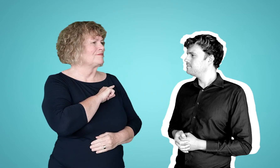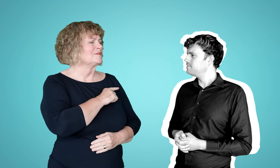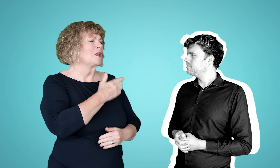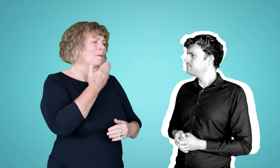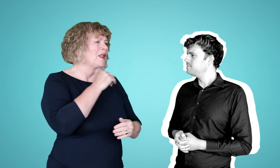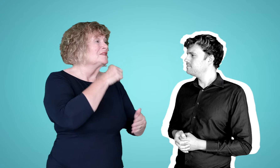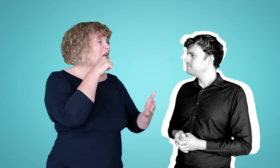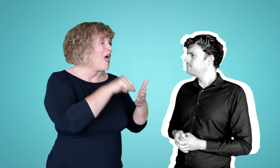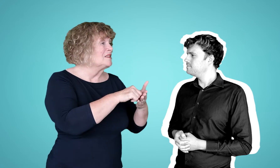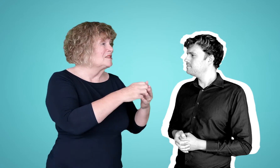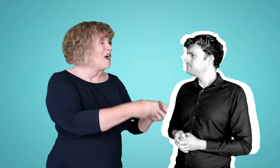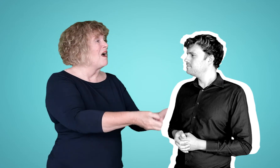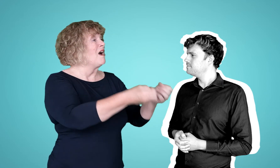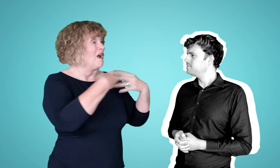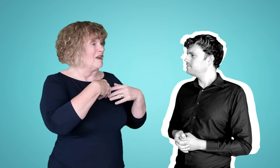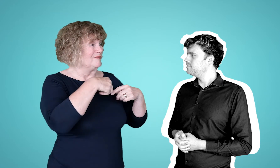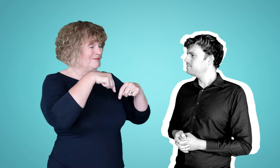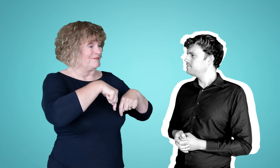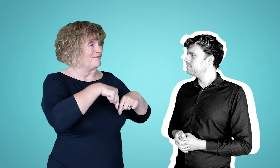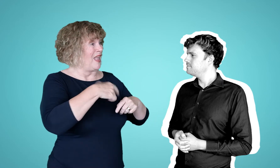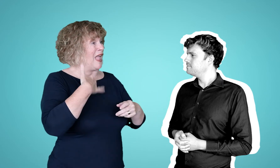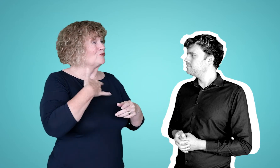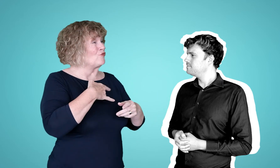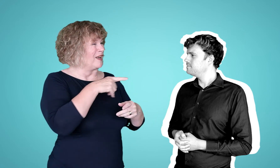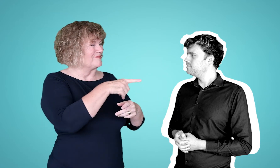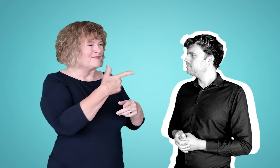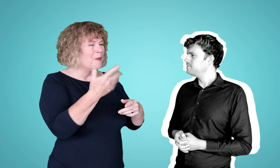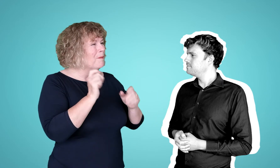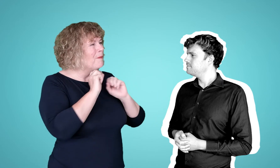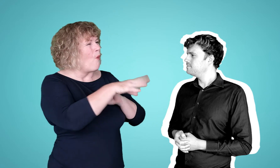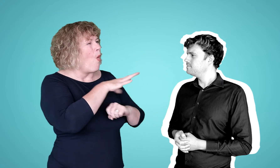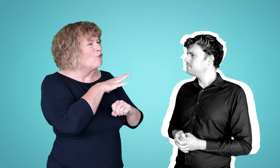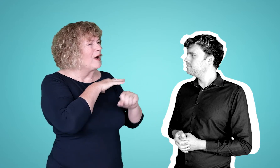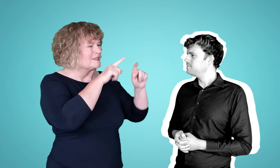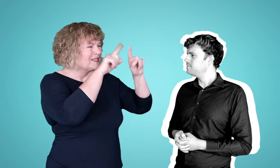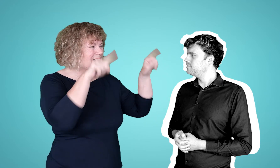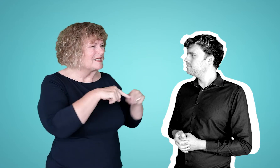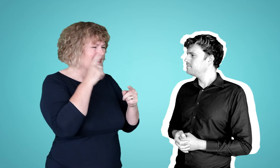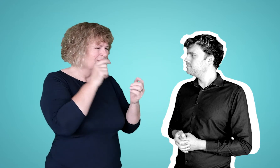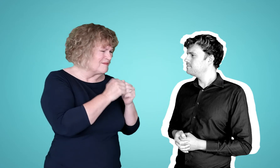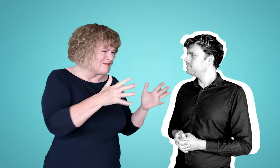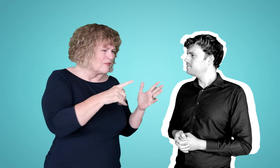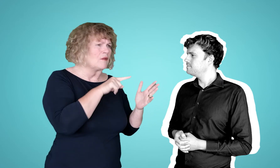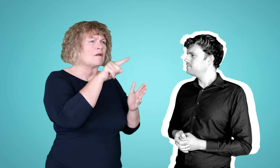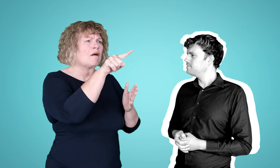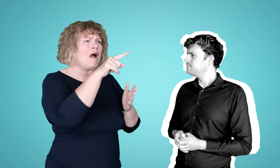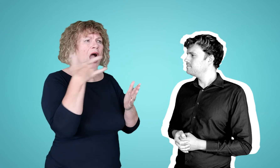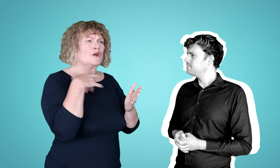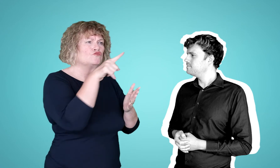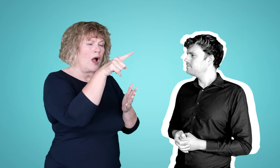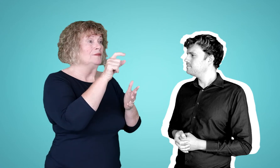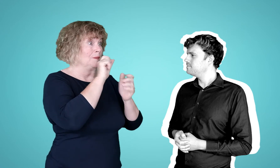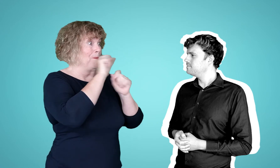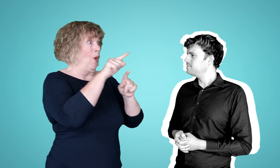Please send your letter to the address on your decision letter.